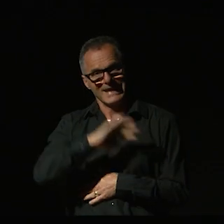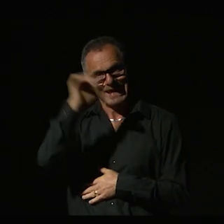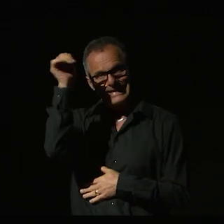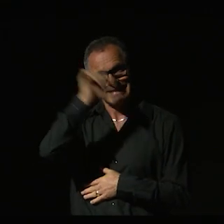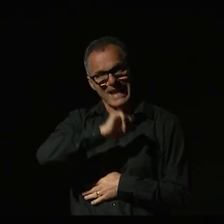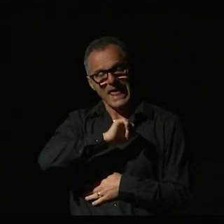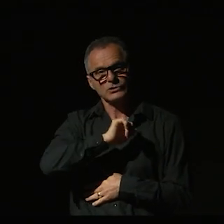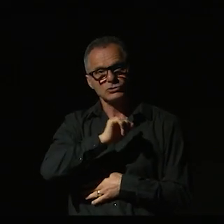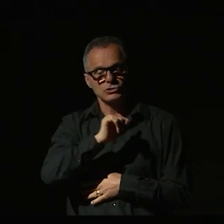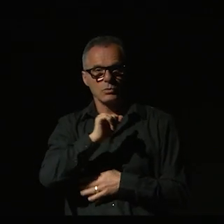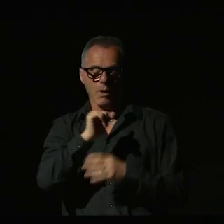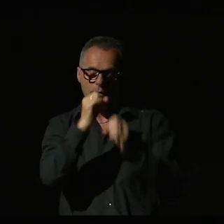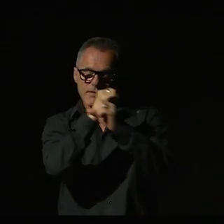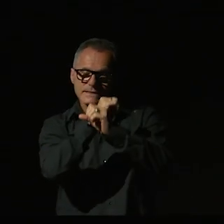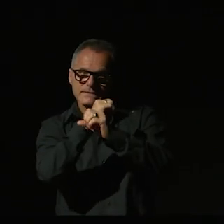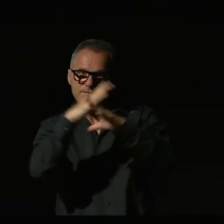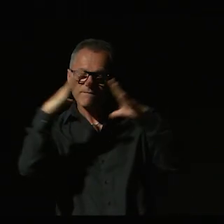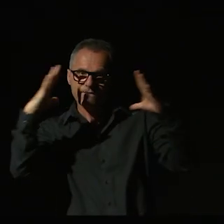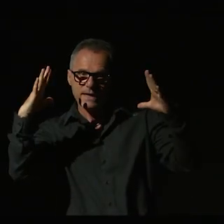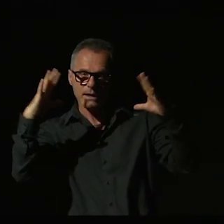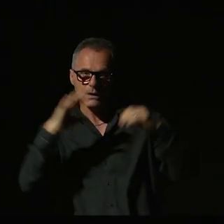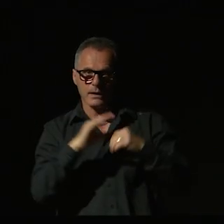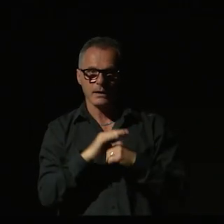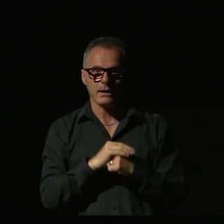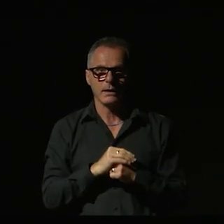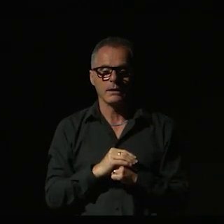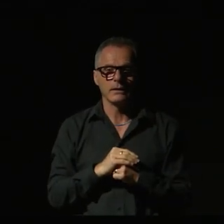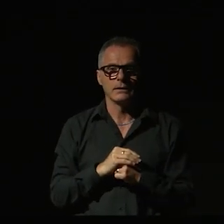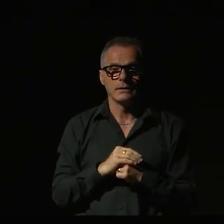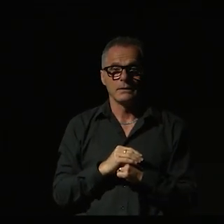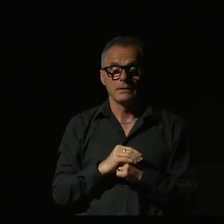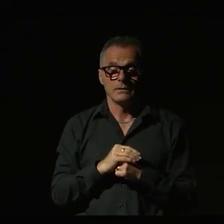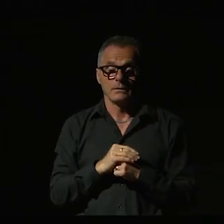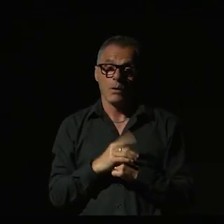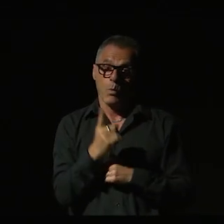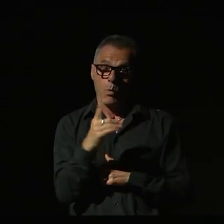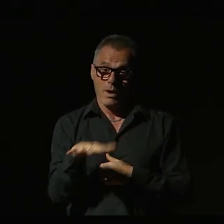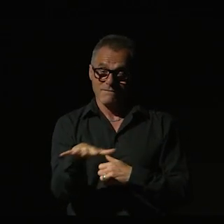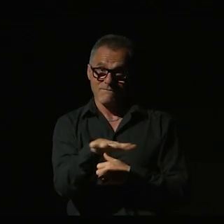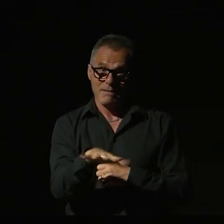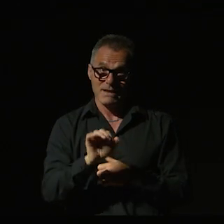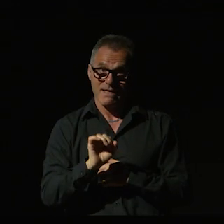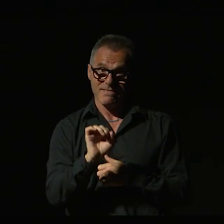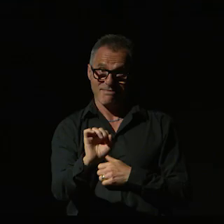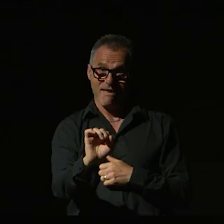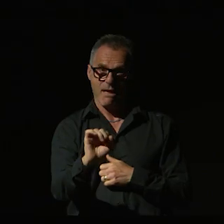in which the programme was conceived. The Farnese family's art collection was already renowned at the time,